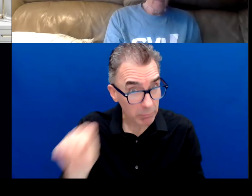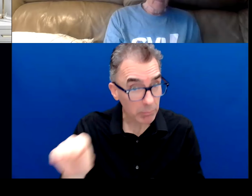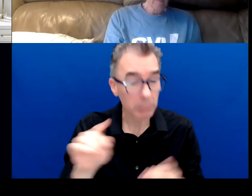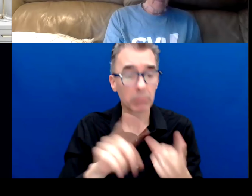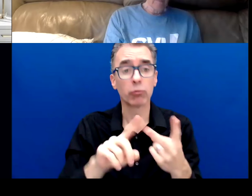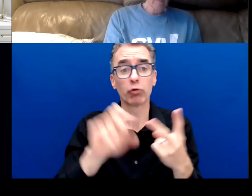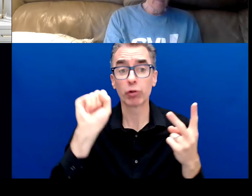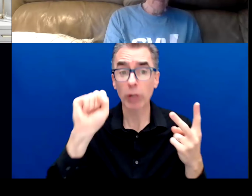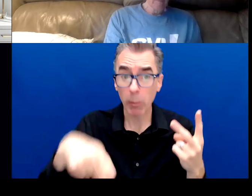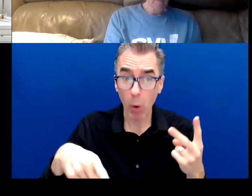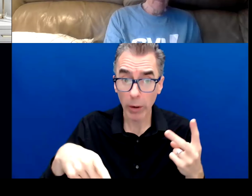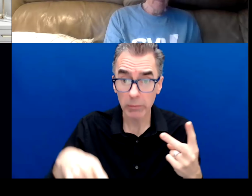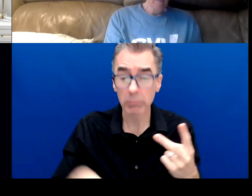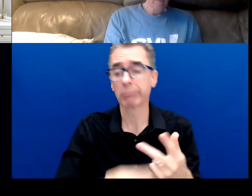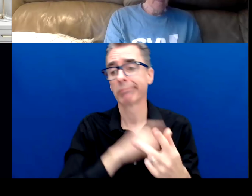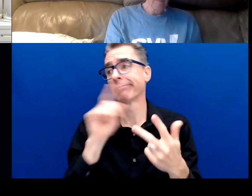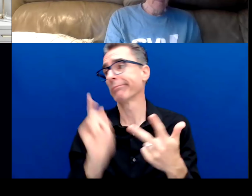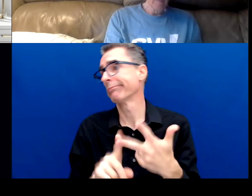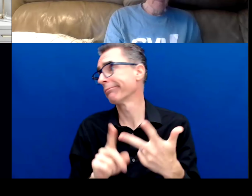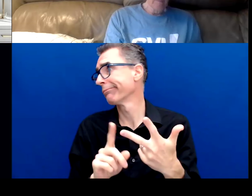Do you want it just to be through email?